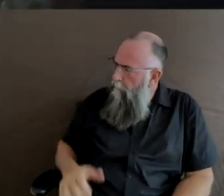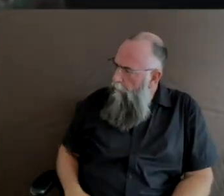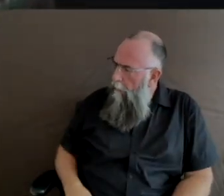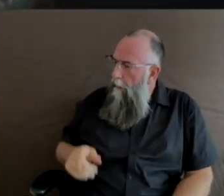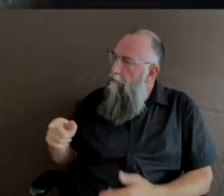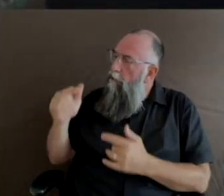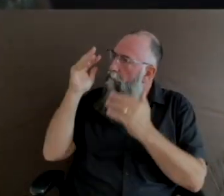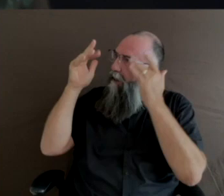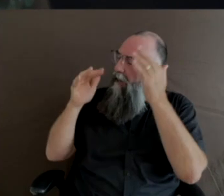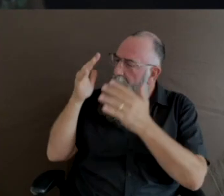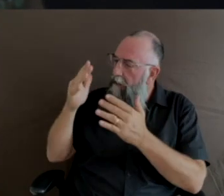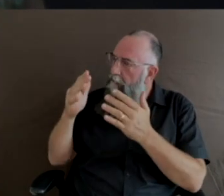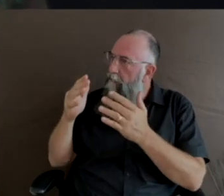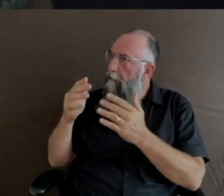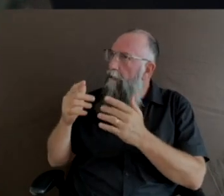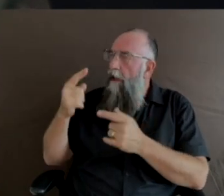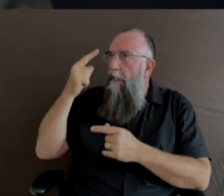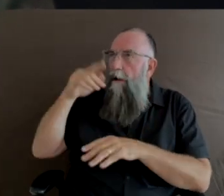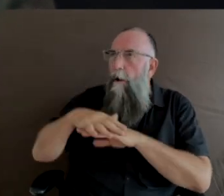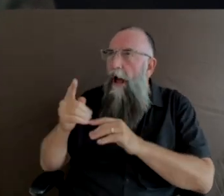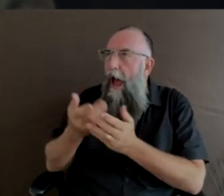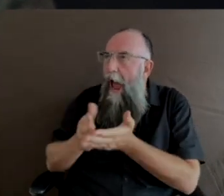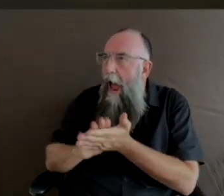for emerging and experimental practise, though. I mean,